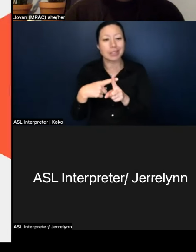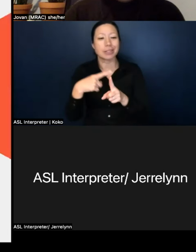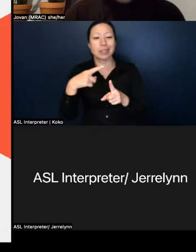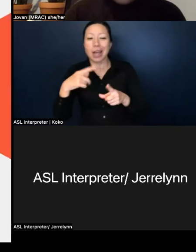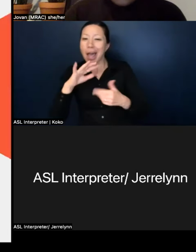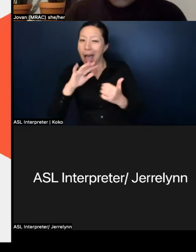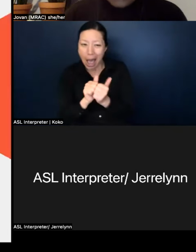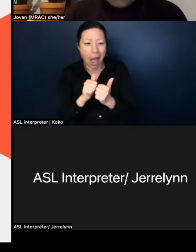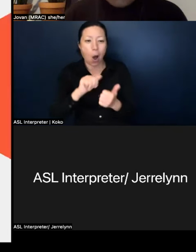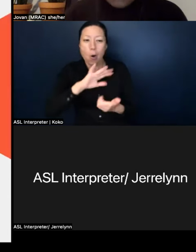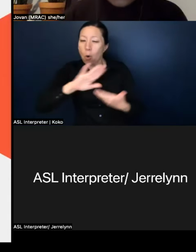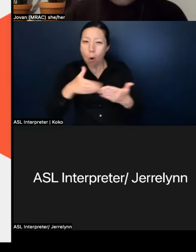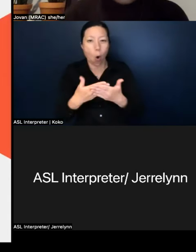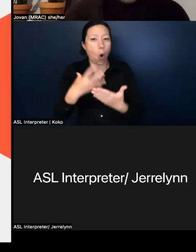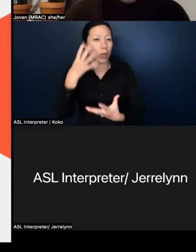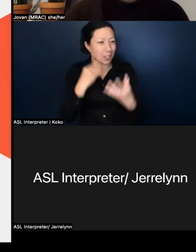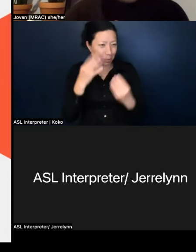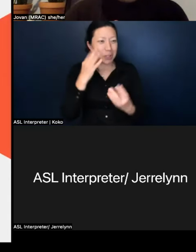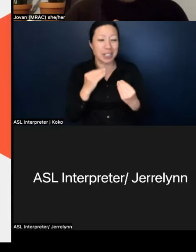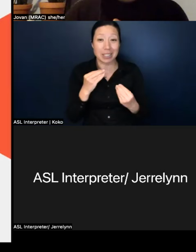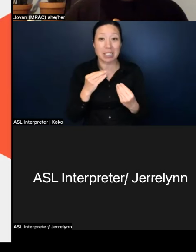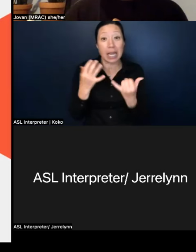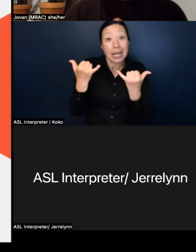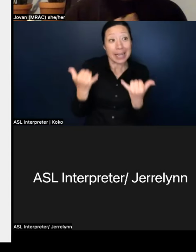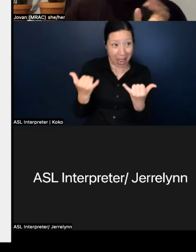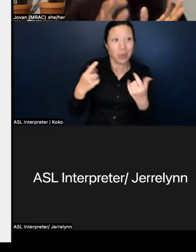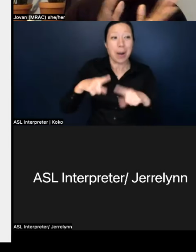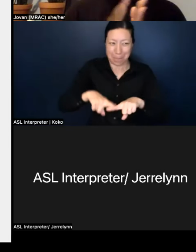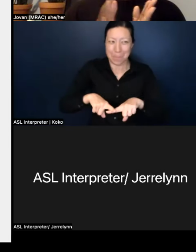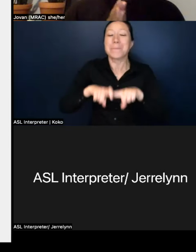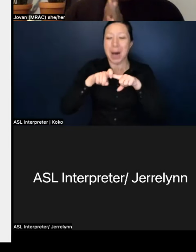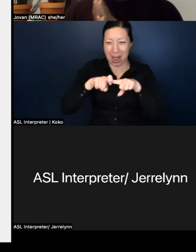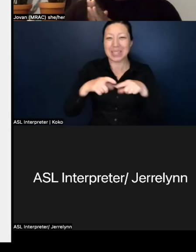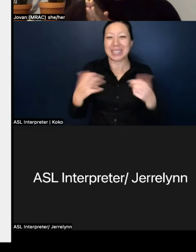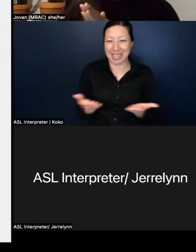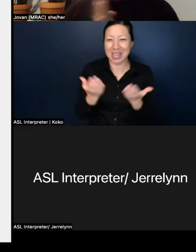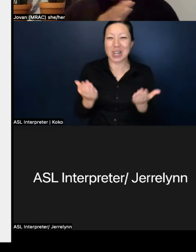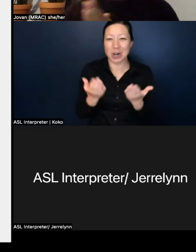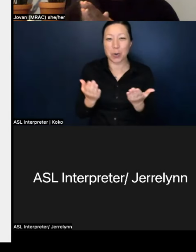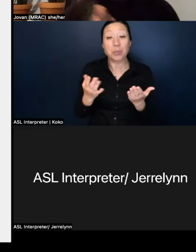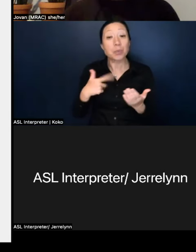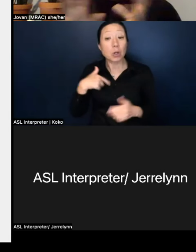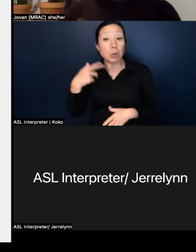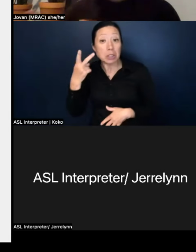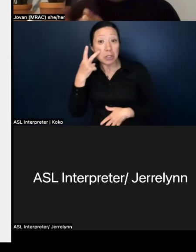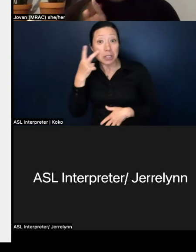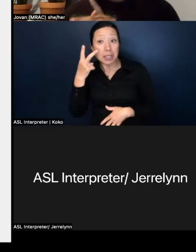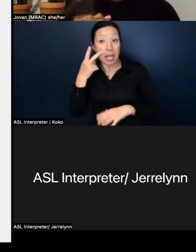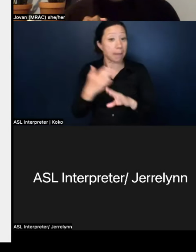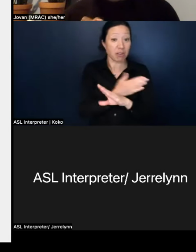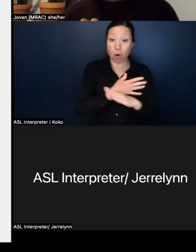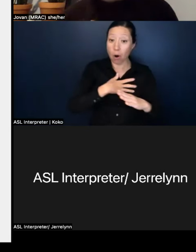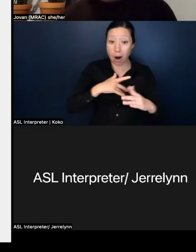Okay, actually let's pause here, and just see, are there any questions so far, before I dive into eligibility.